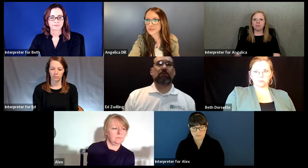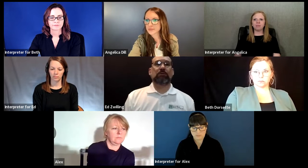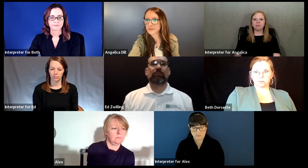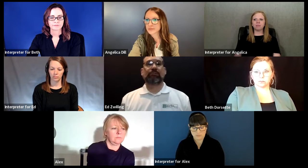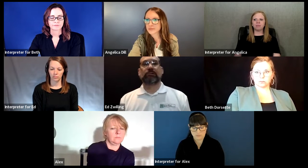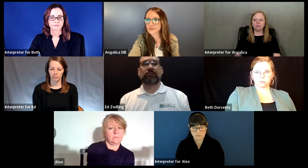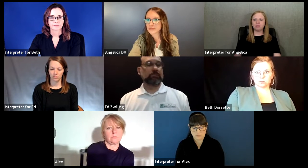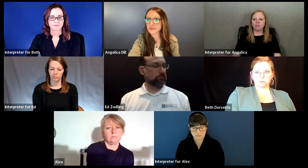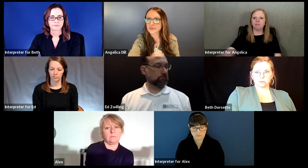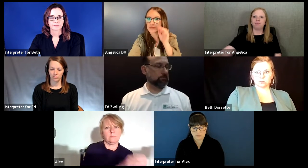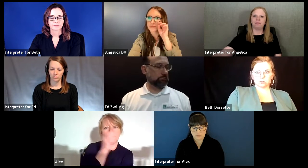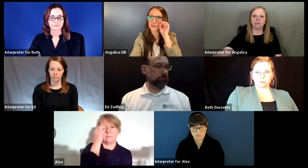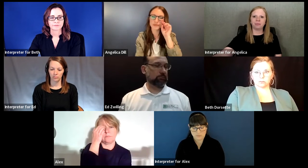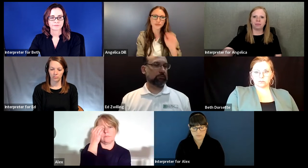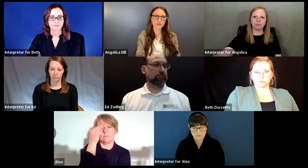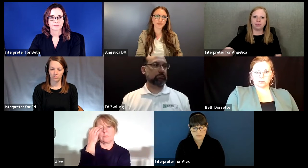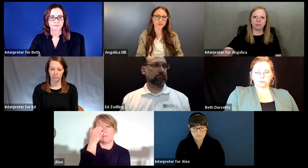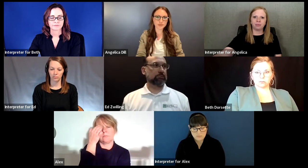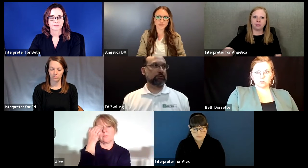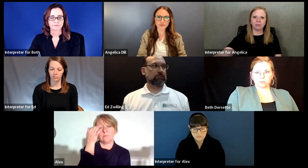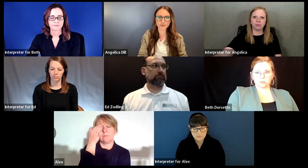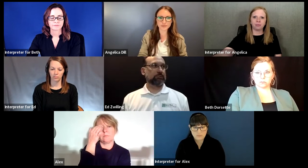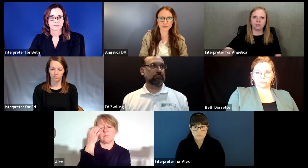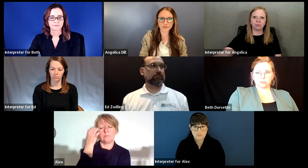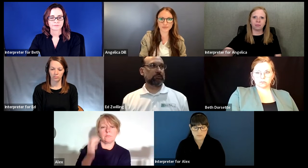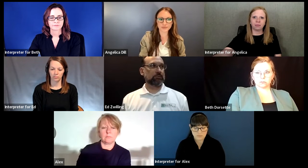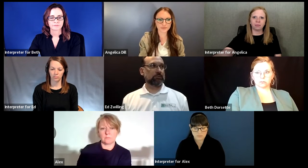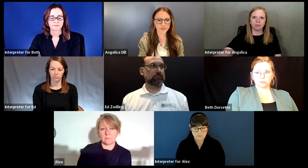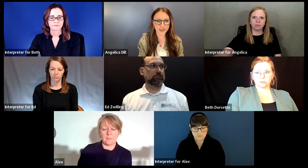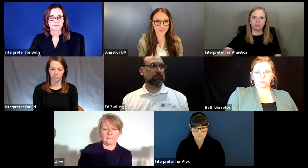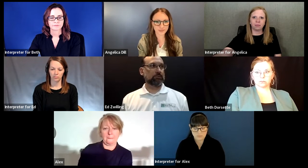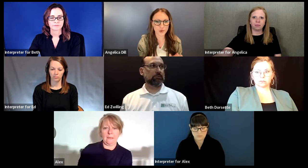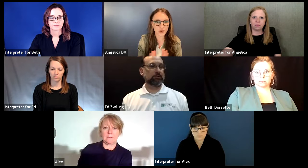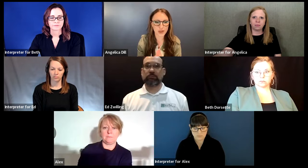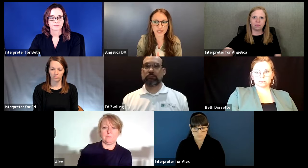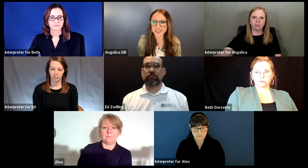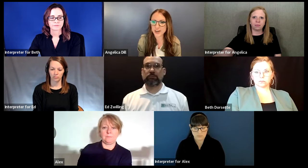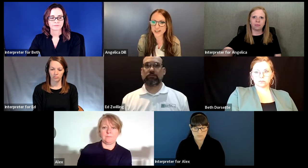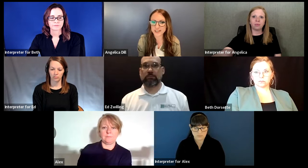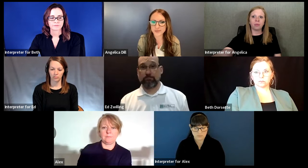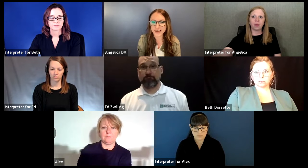Well, we'll go ahead and get started.